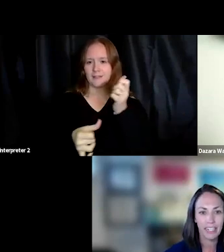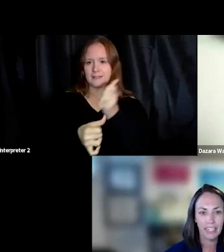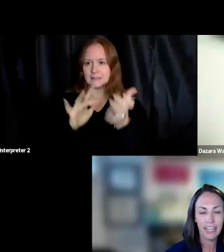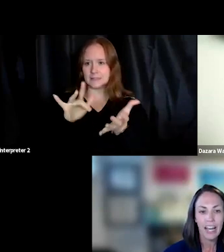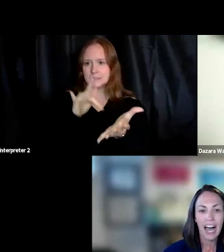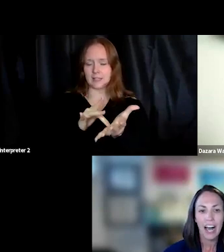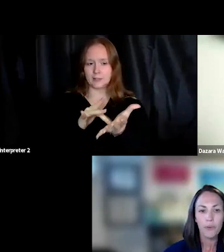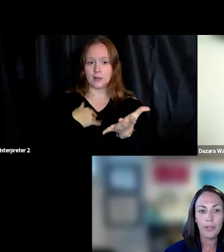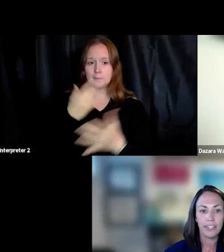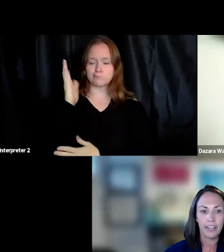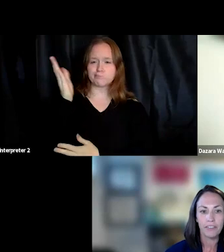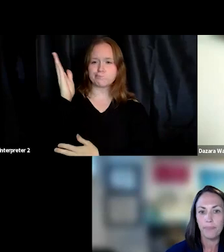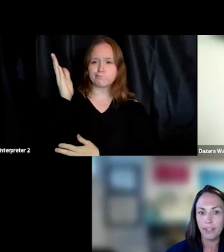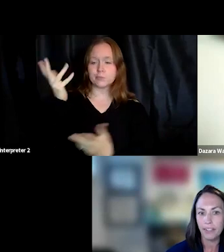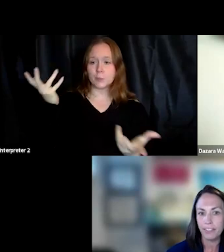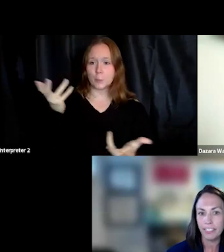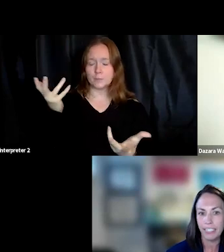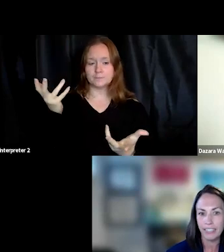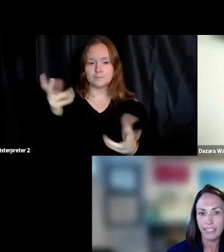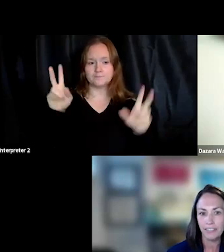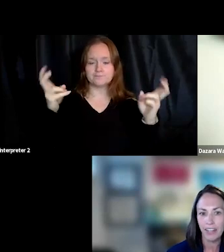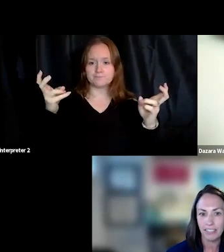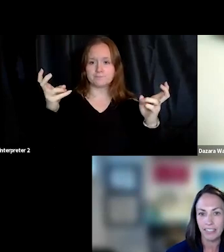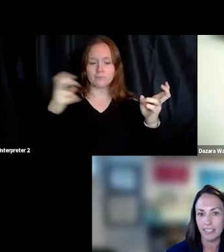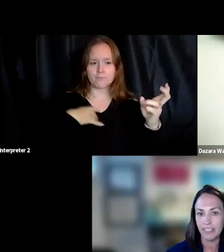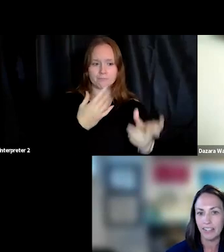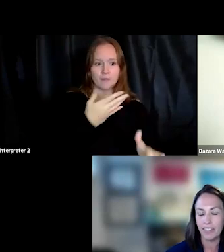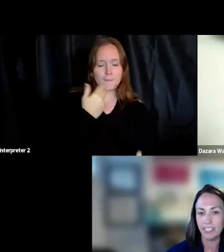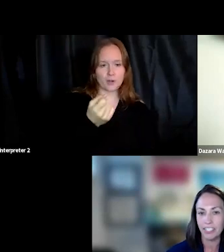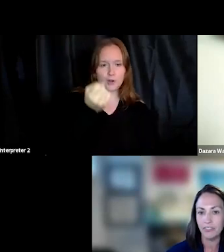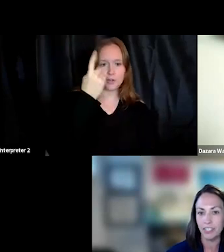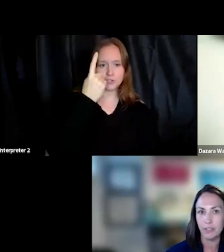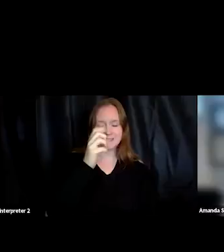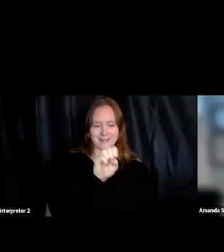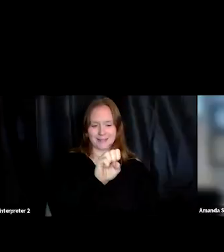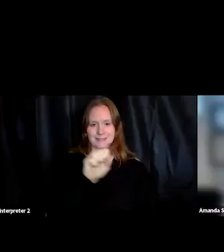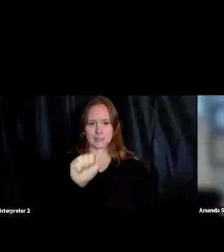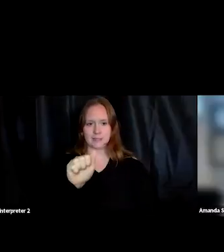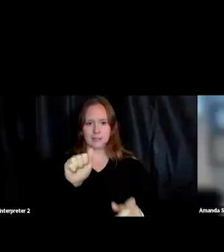on how we can have a better understanding of SSA's definition of disability